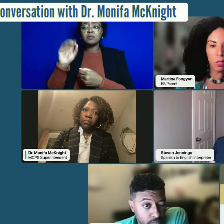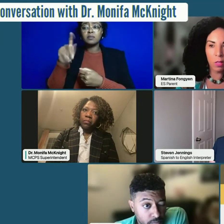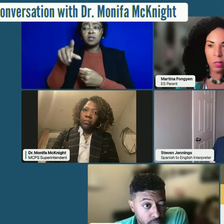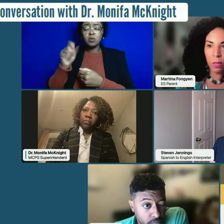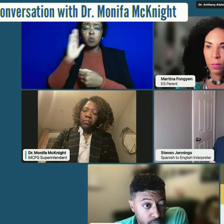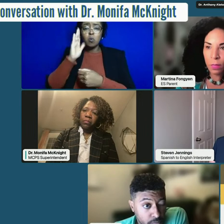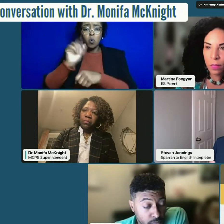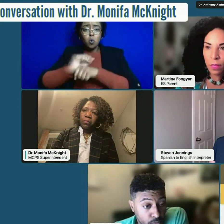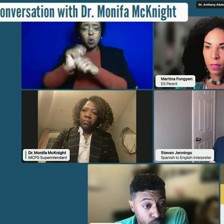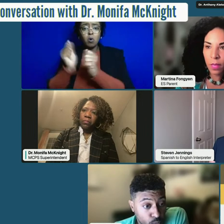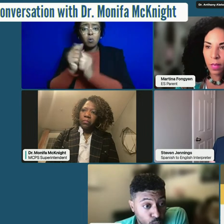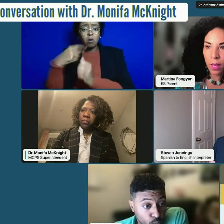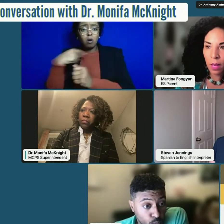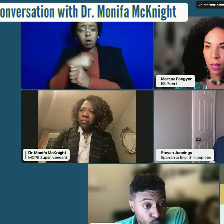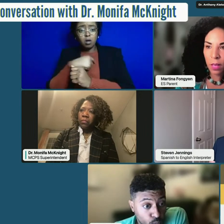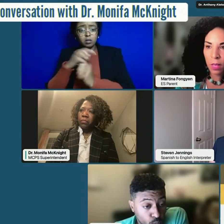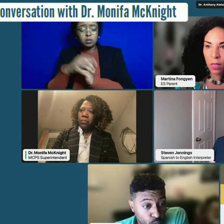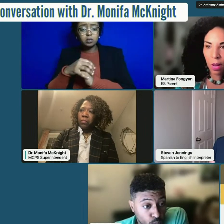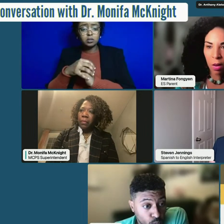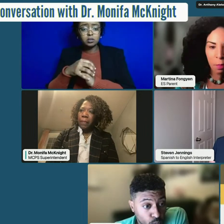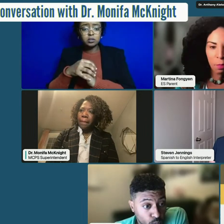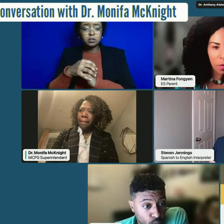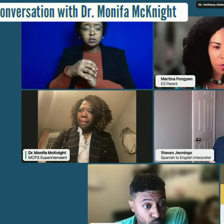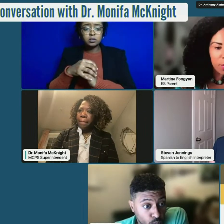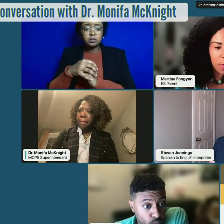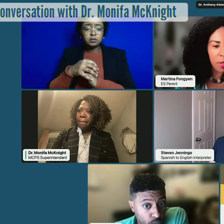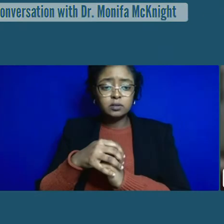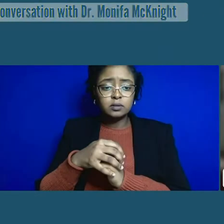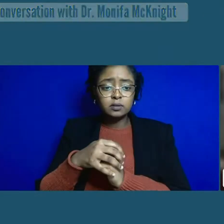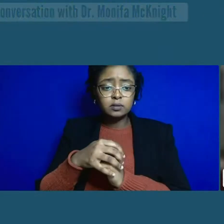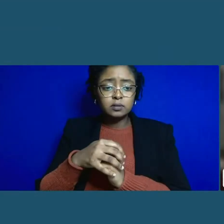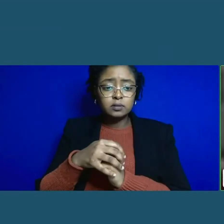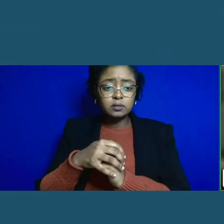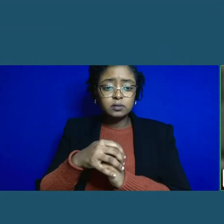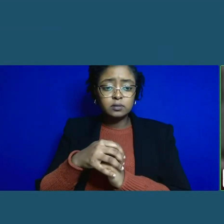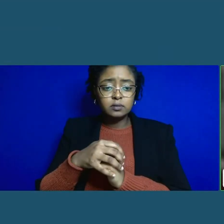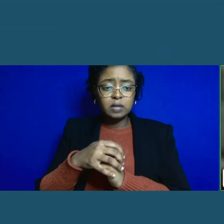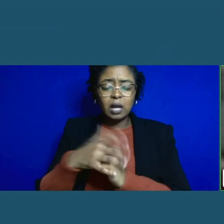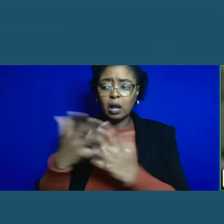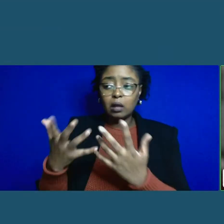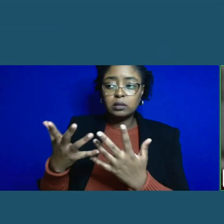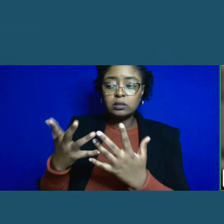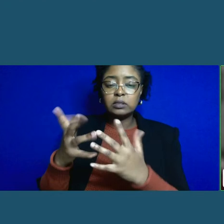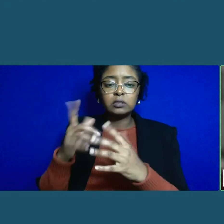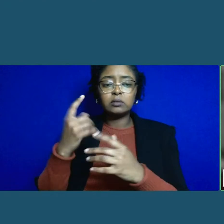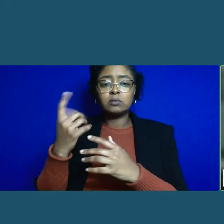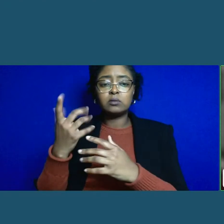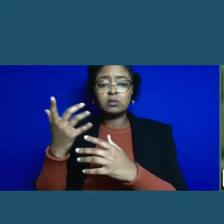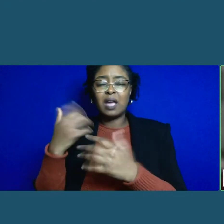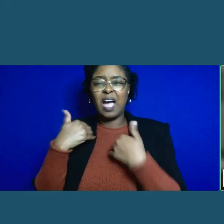that M.C.P.S. would really work